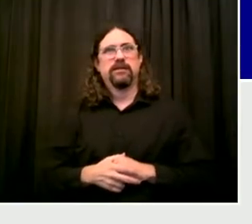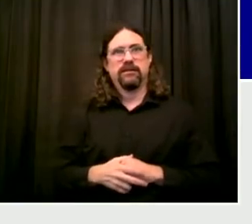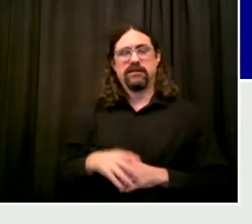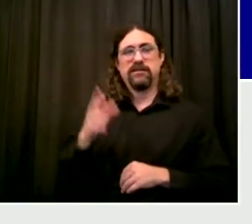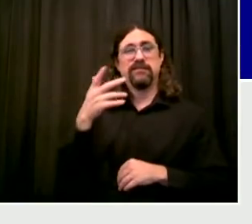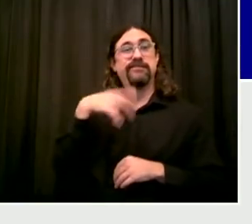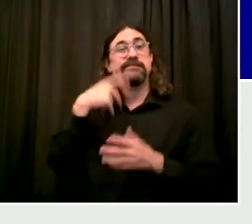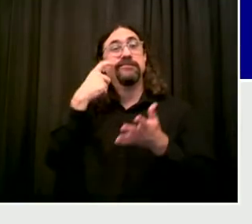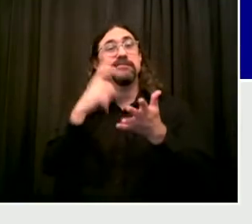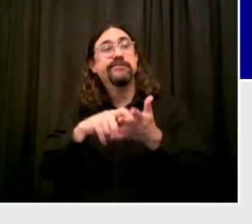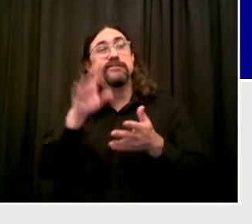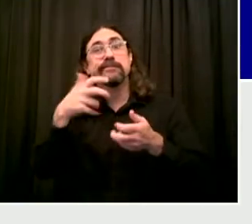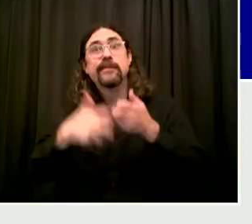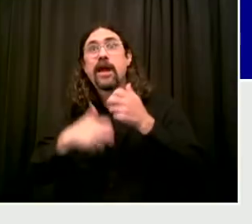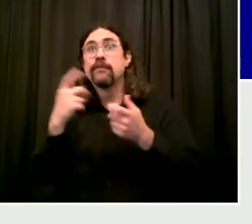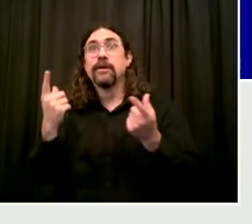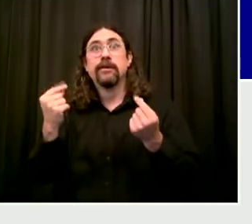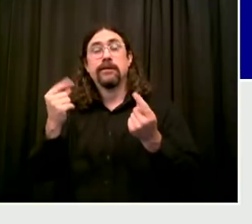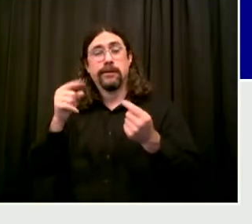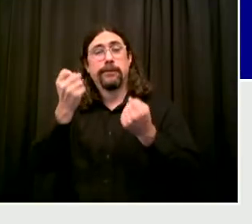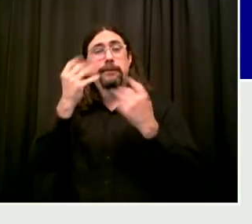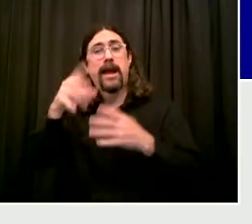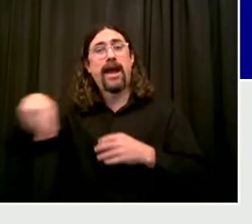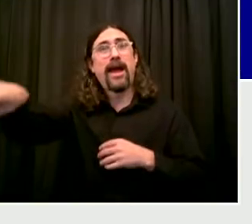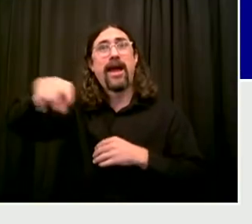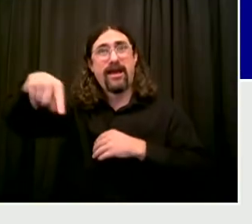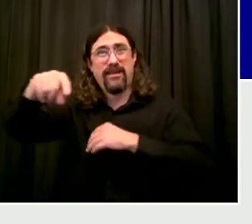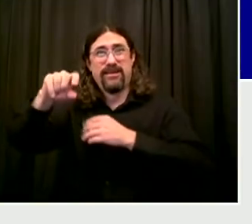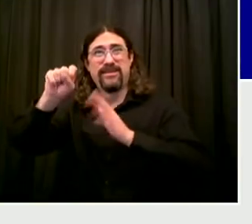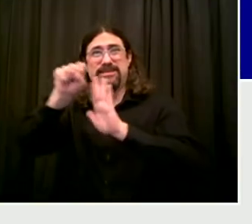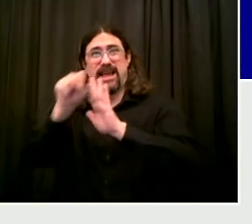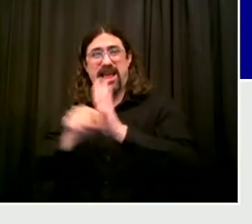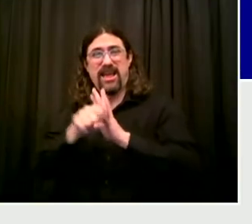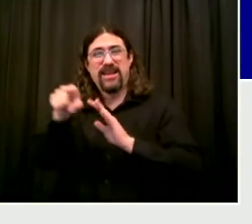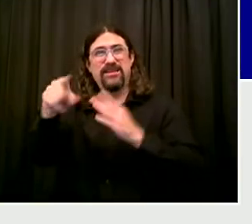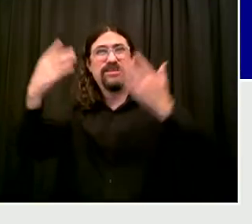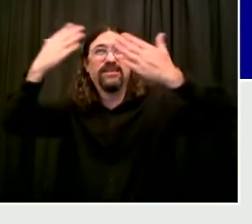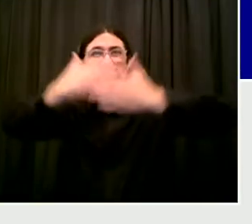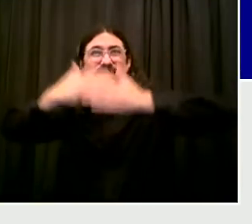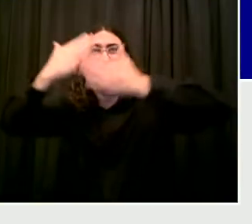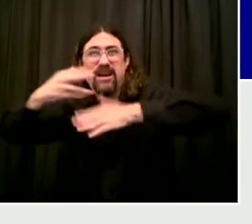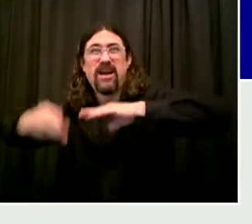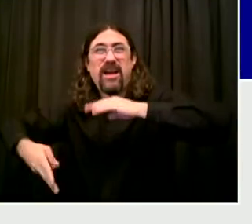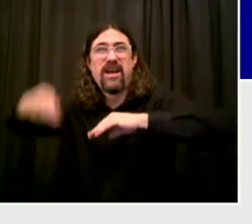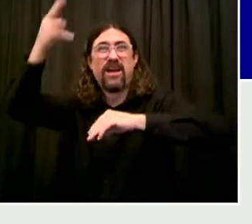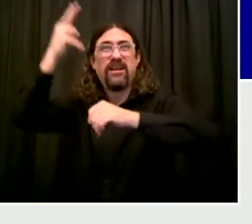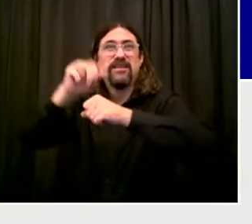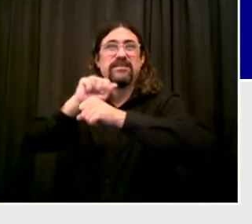WE ALSO SEE PROBLEMS RELATED WITH INDOOR DINING, SO IN MICHIGAN WE HAVE SEEN PATRONS